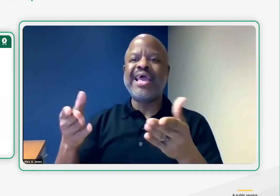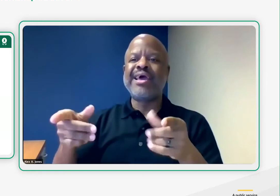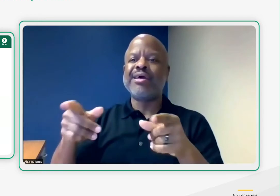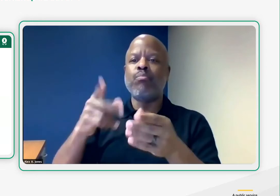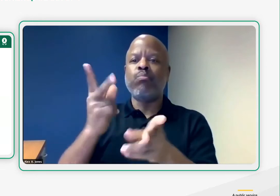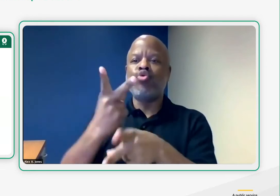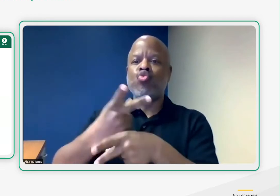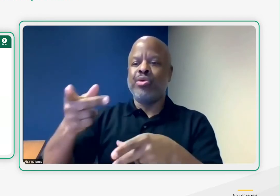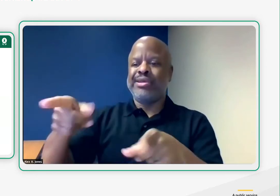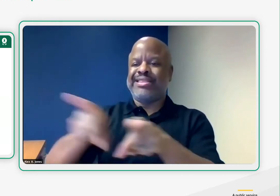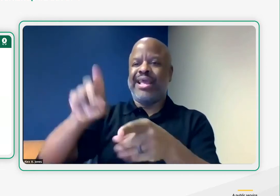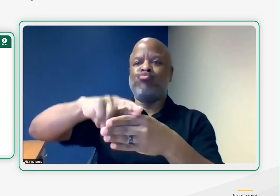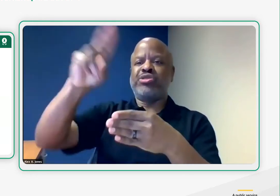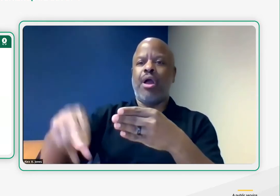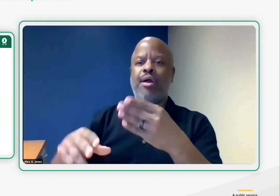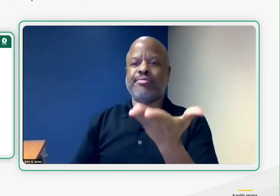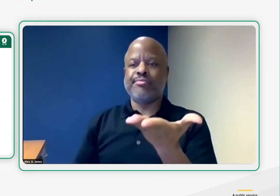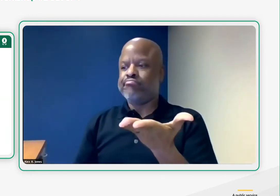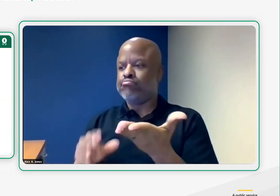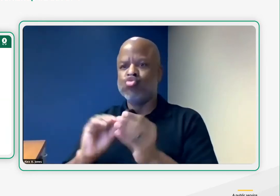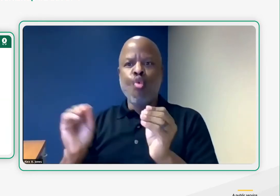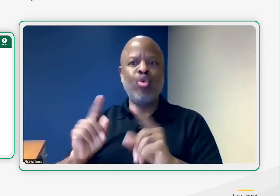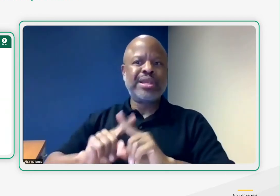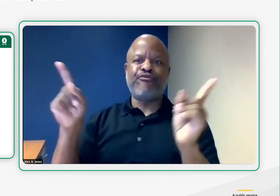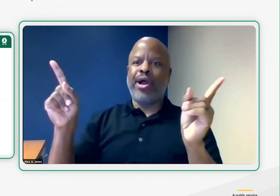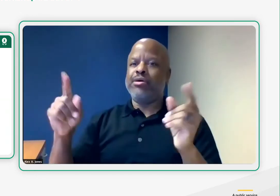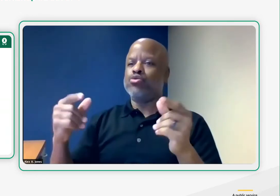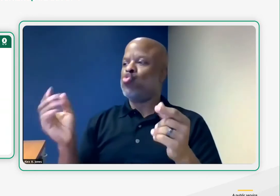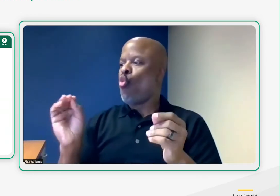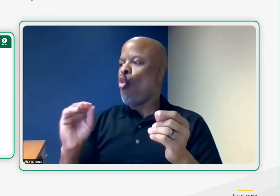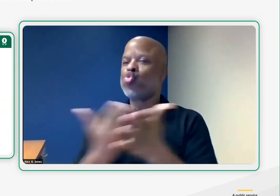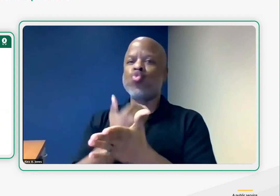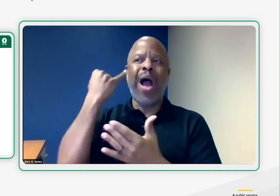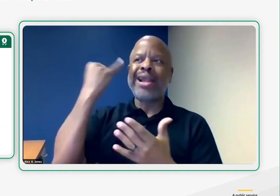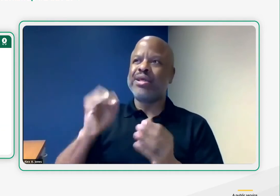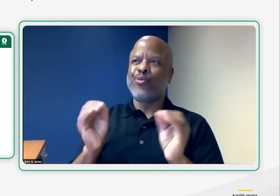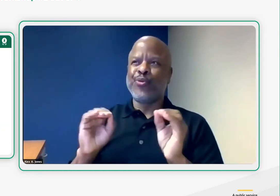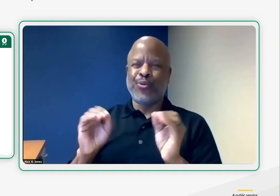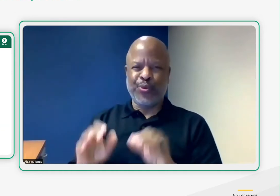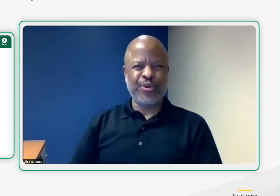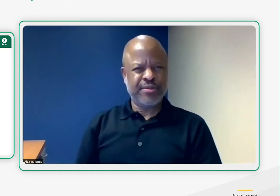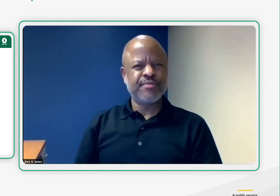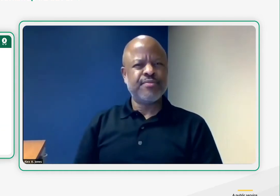And of course that's going to produce the same results. There's no deviation from that. There's no new ideas.